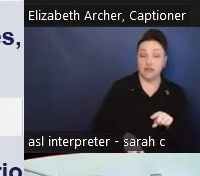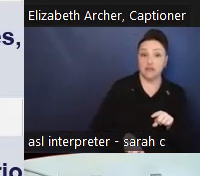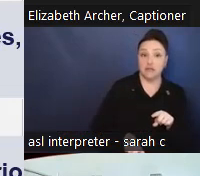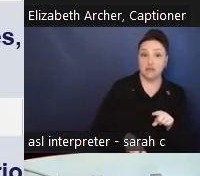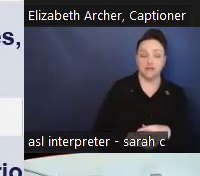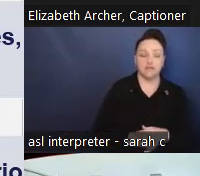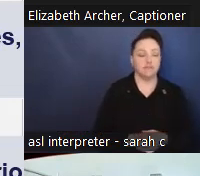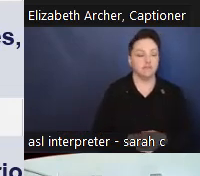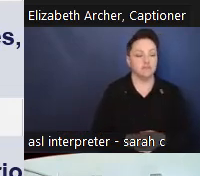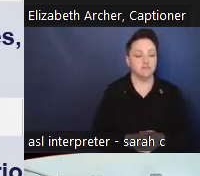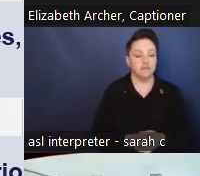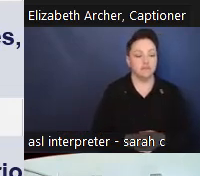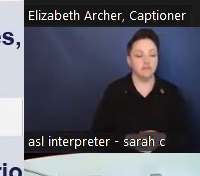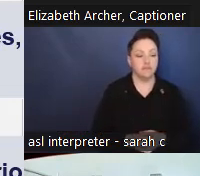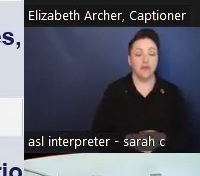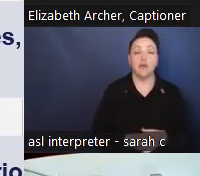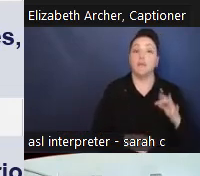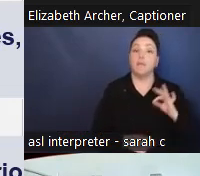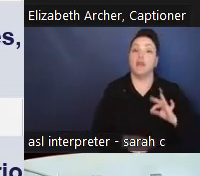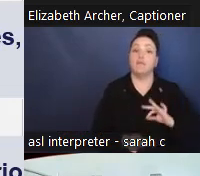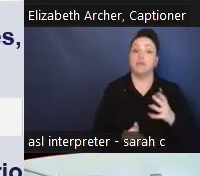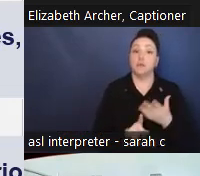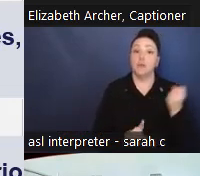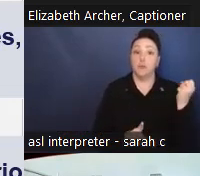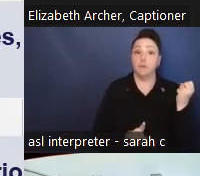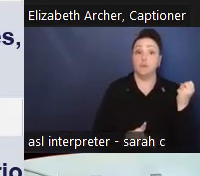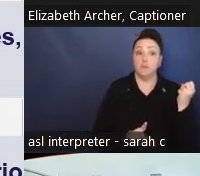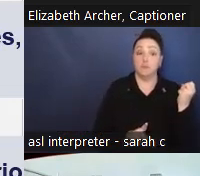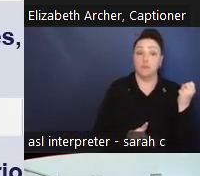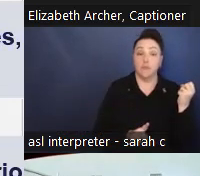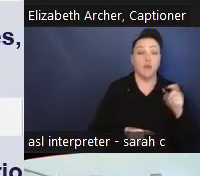they'll lose their benefits but they have 90 days to send in the necessary information